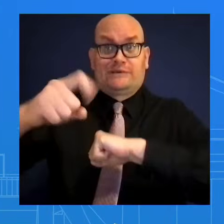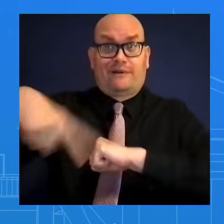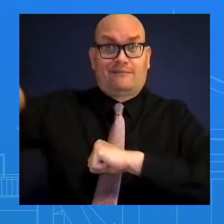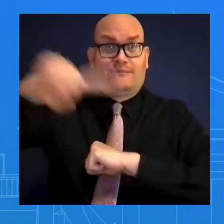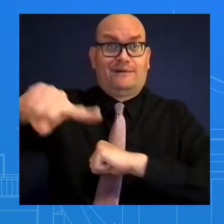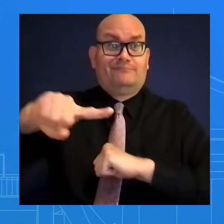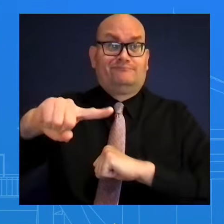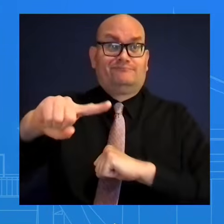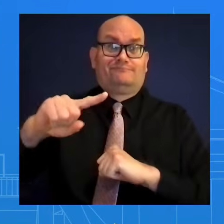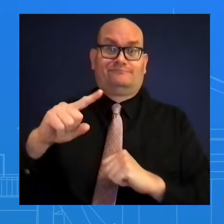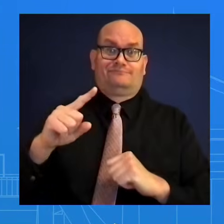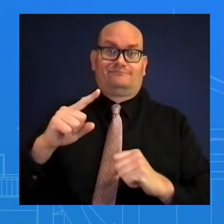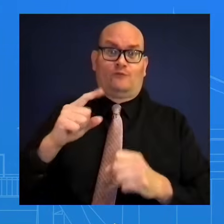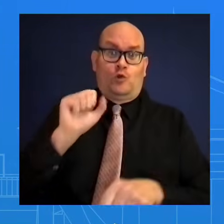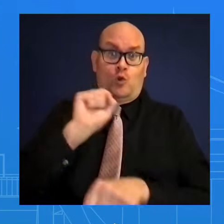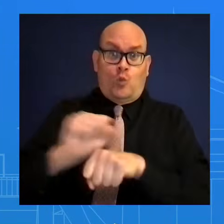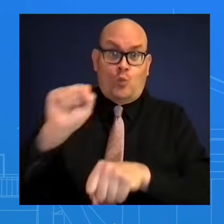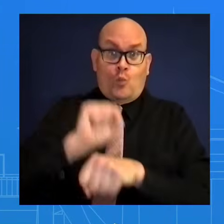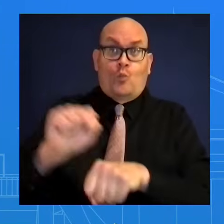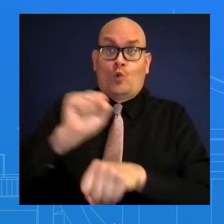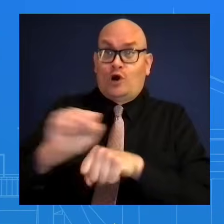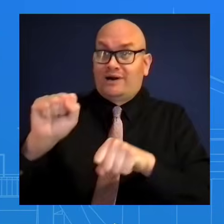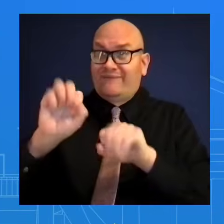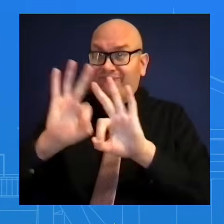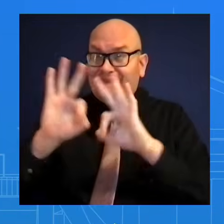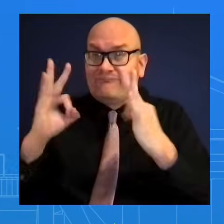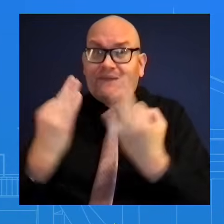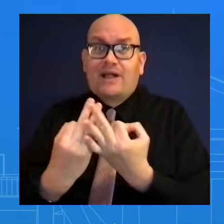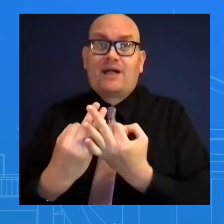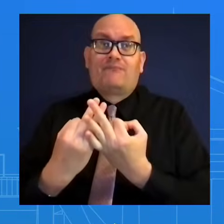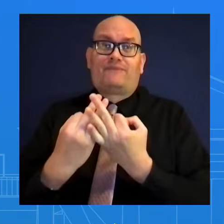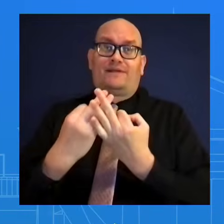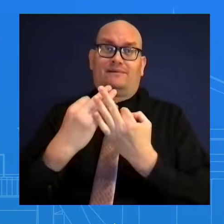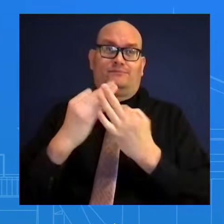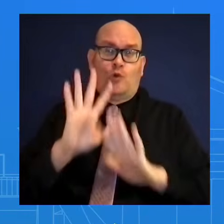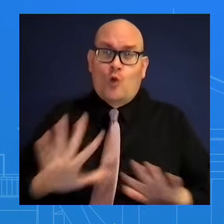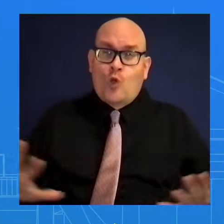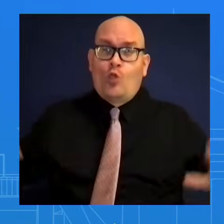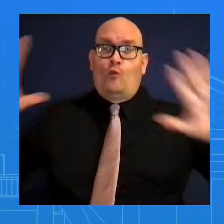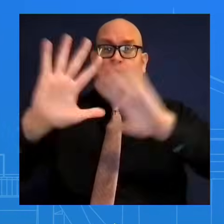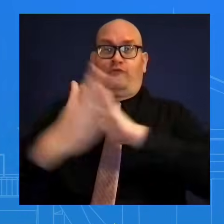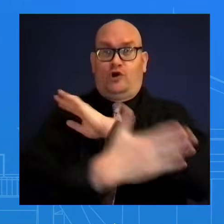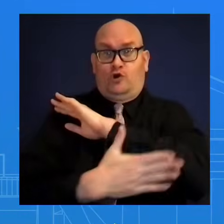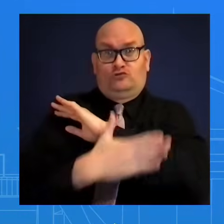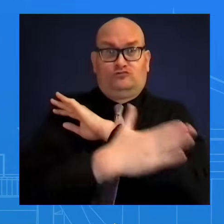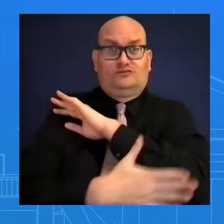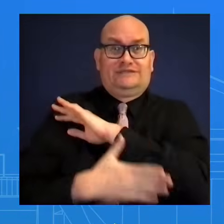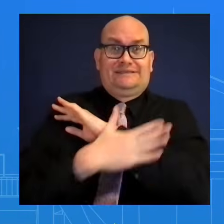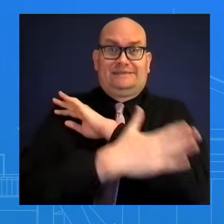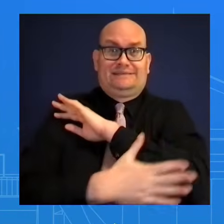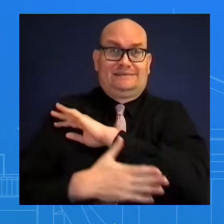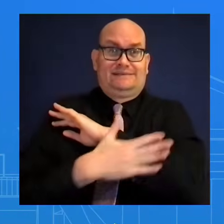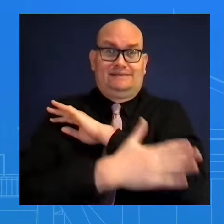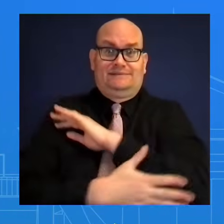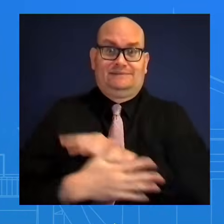hardworking families across -- across the country. Go ahead. The Press: Is the President planning a signing ceremony